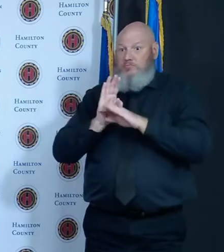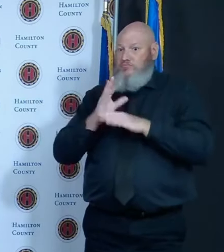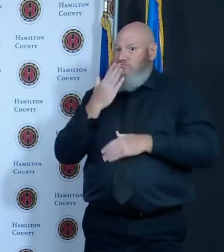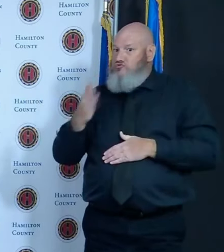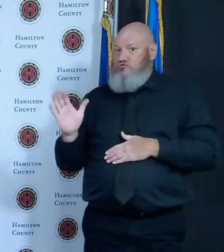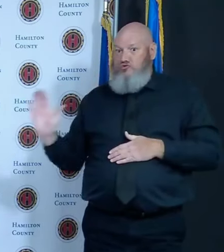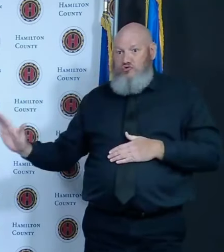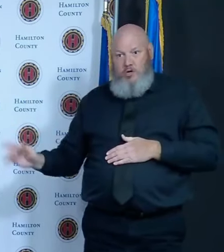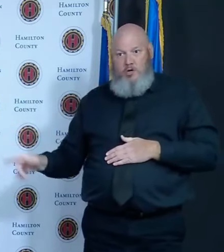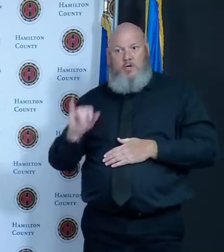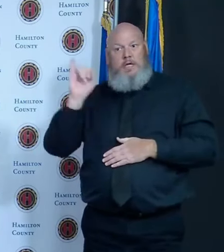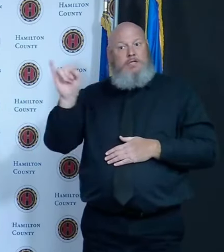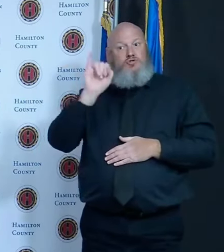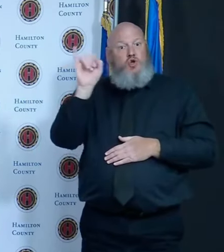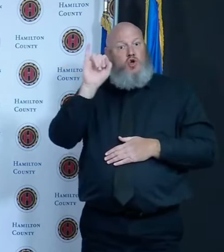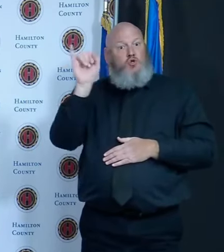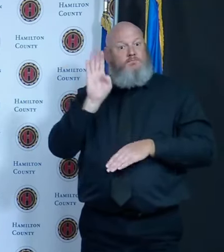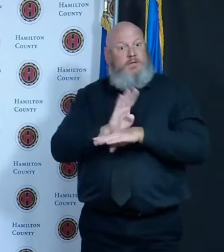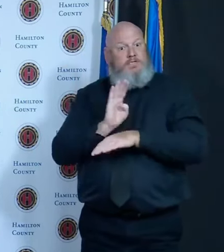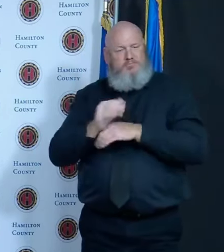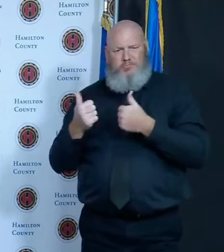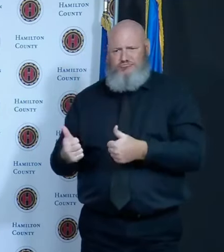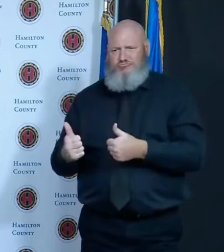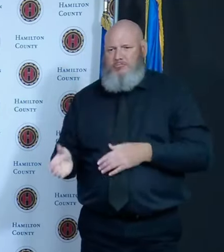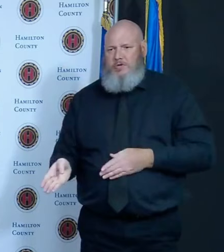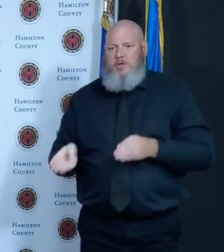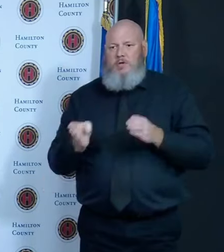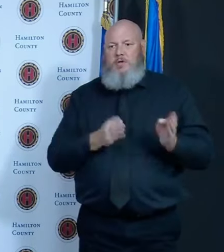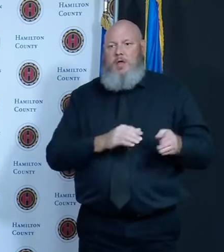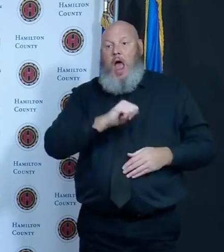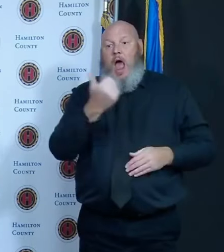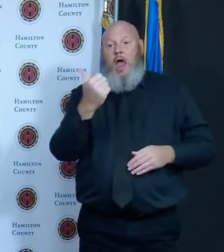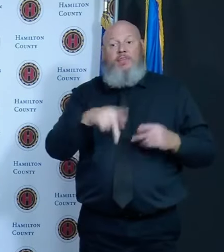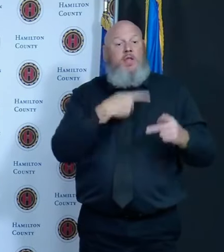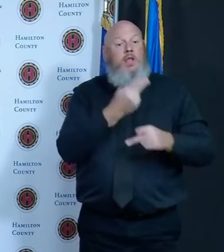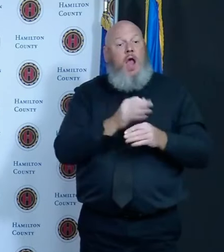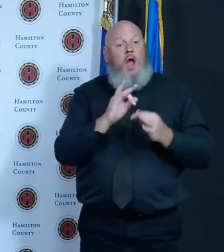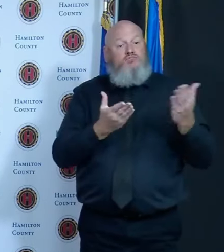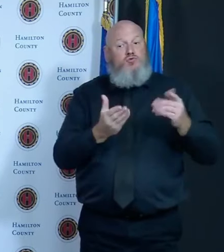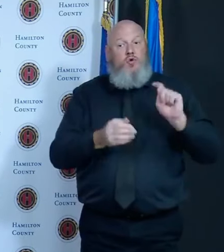seem to be doing well but other types of service businesses like